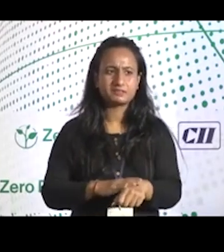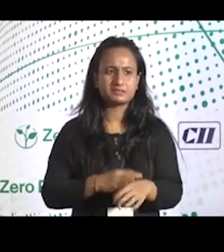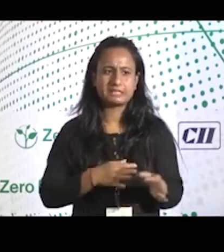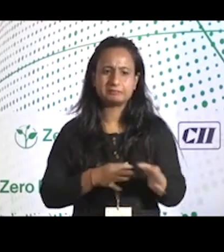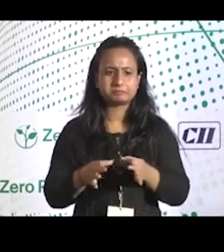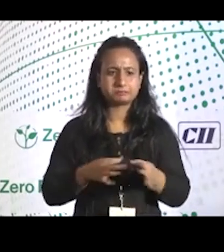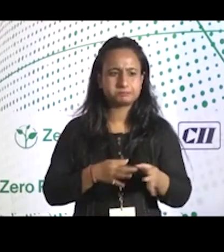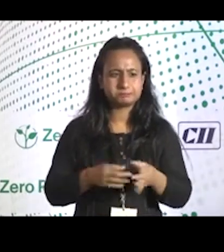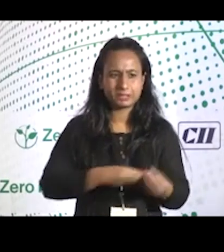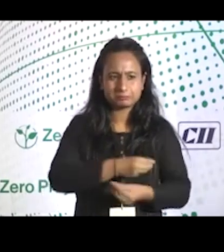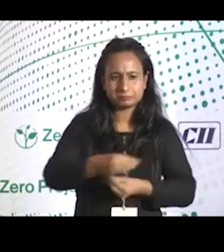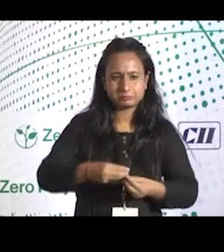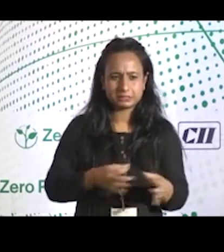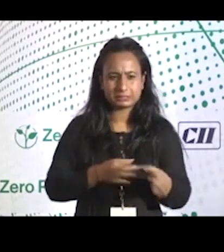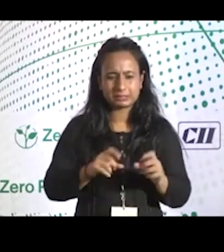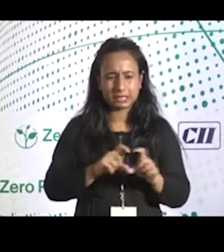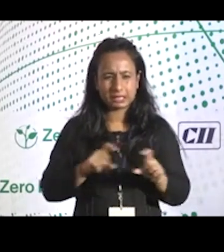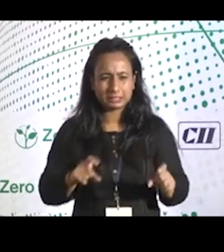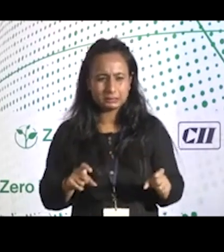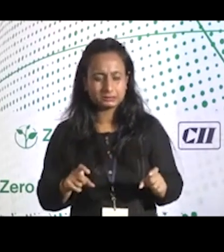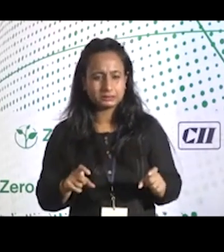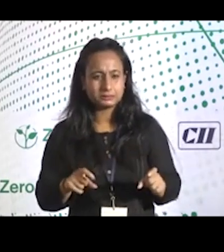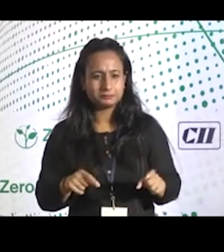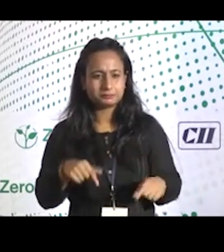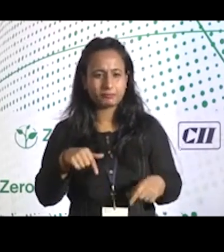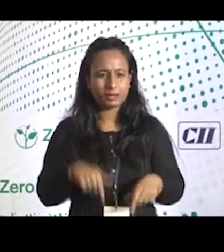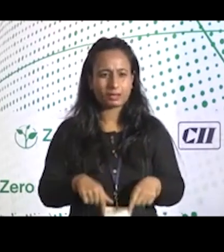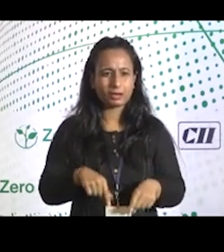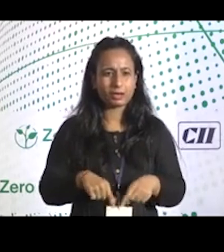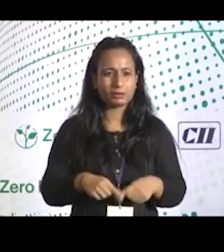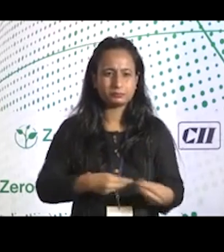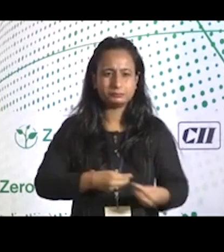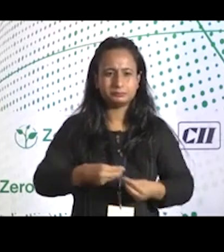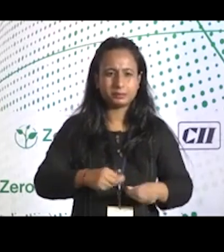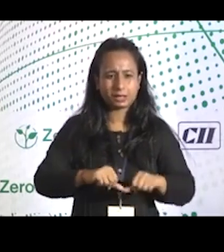and go into it as market models evolve, you might see,